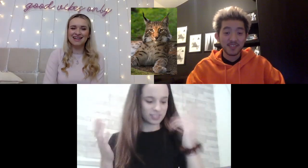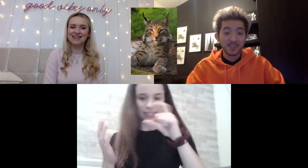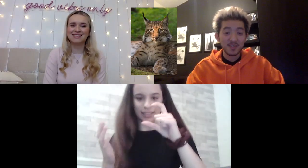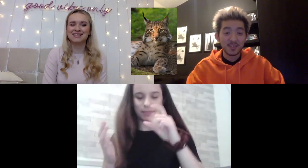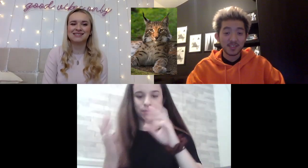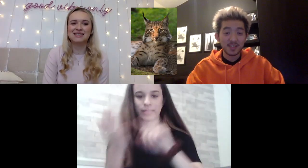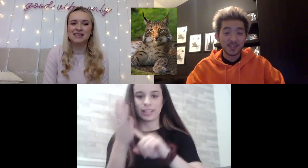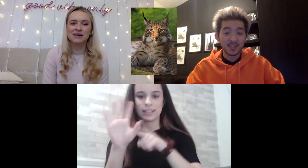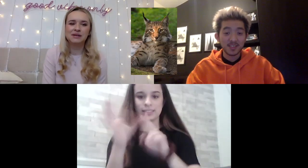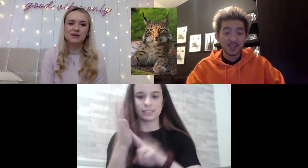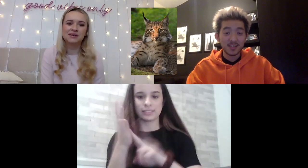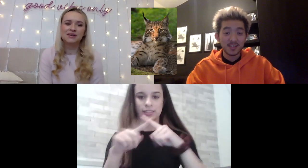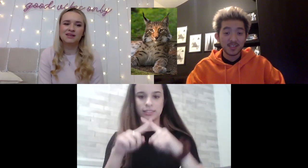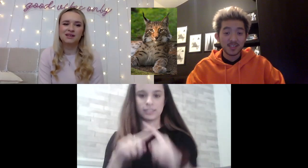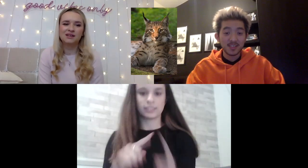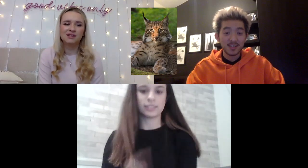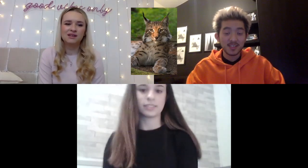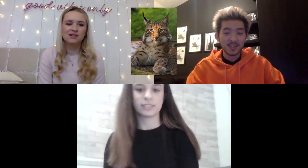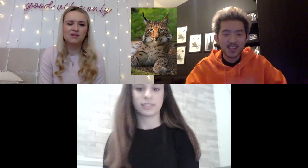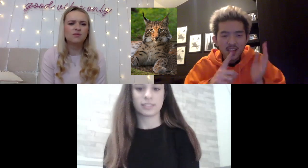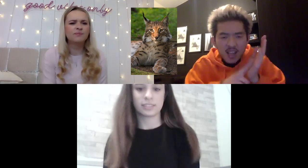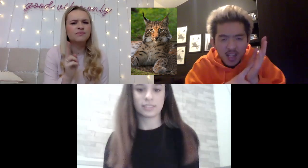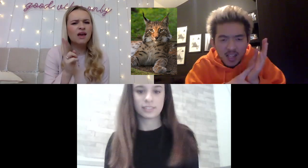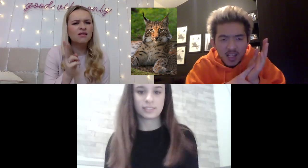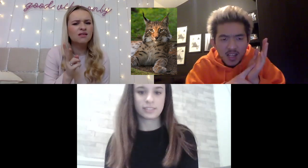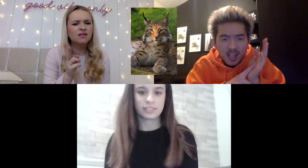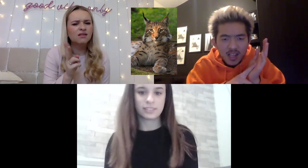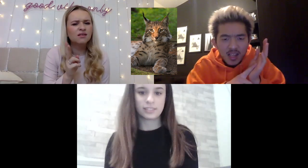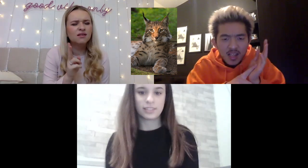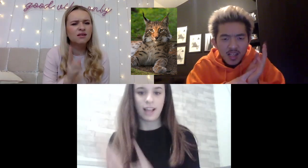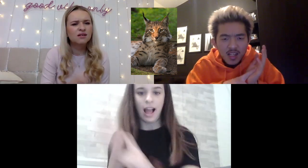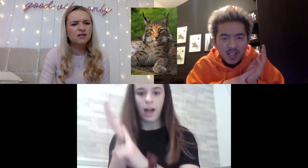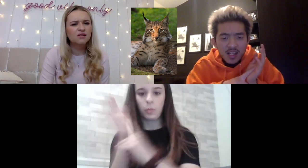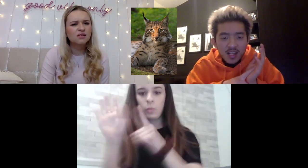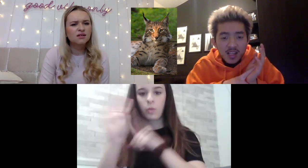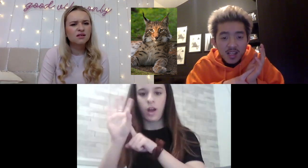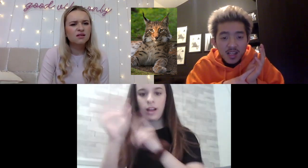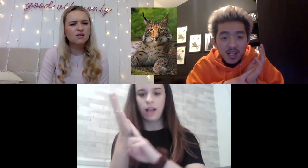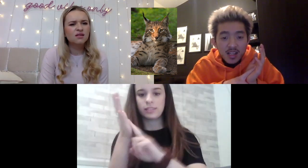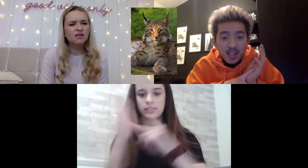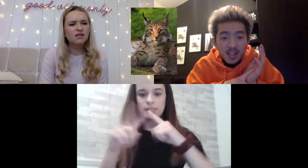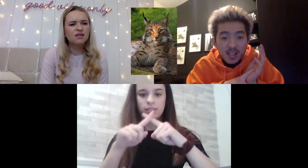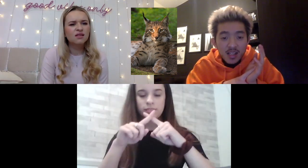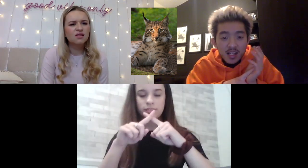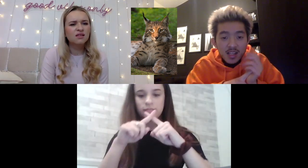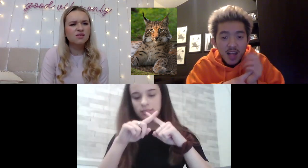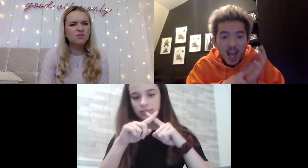Jem: Or C - Lynx Jas: Say again? Jem: L-Y-N-X